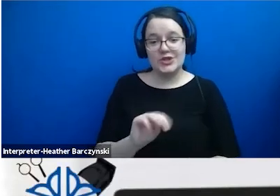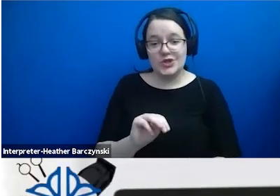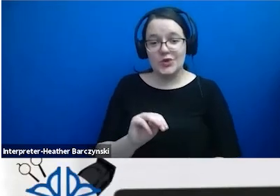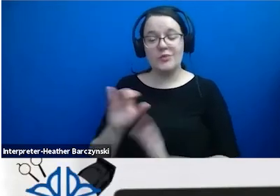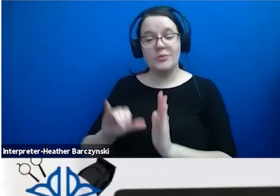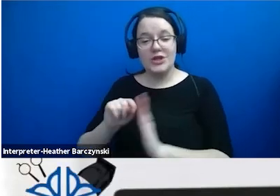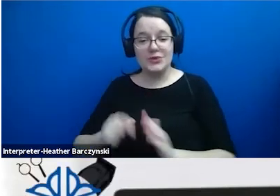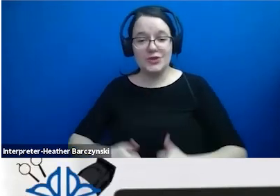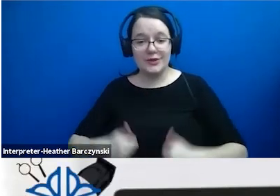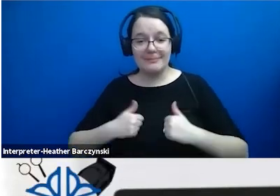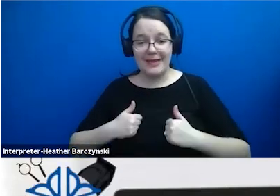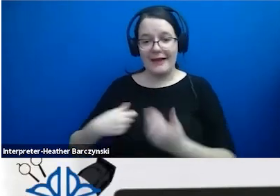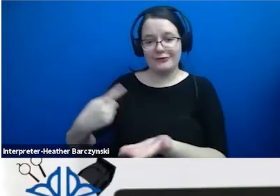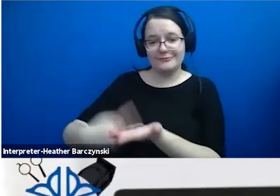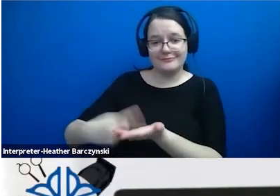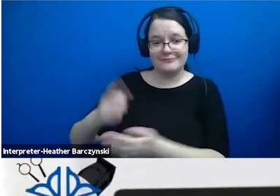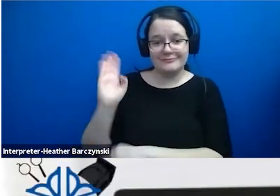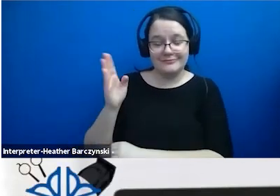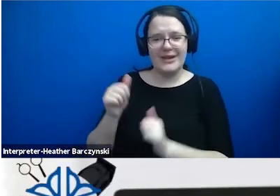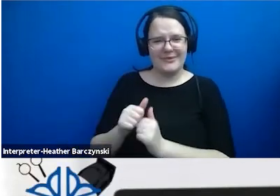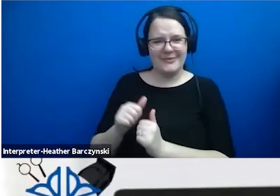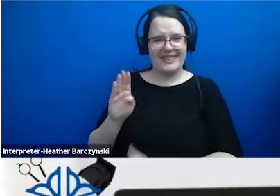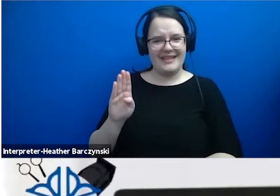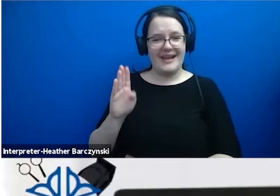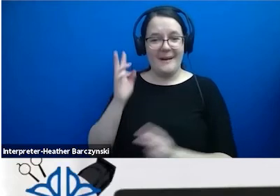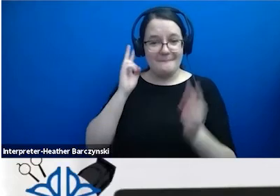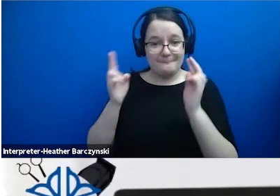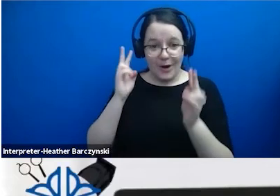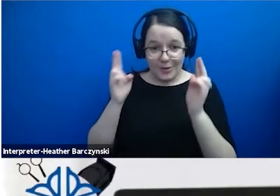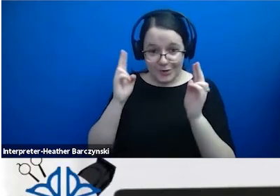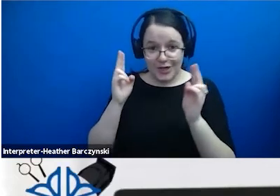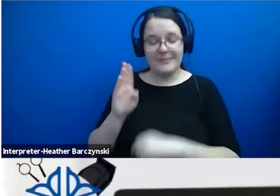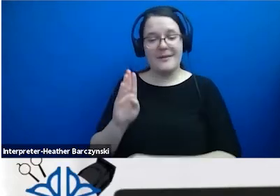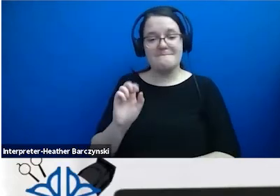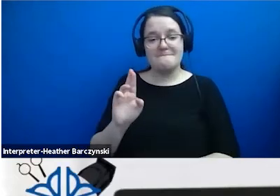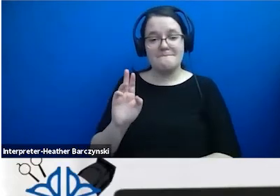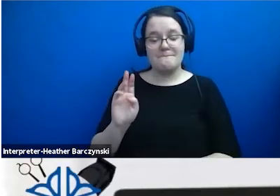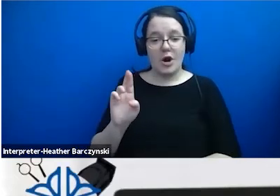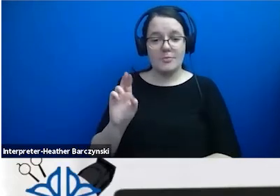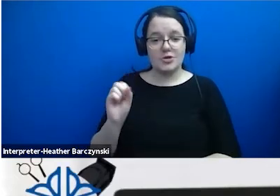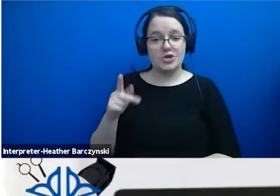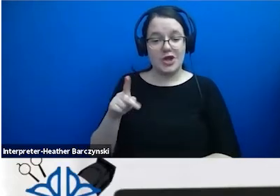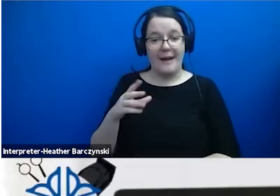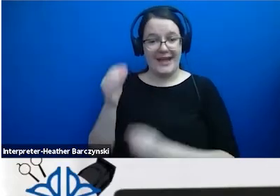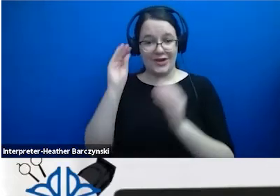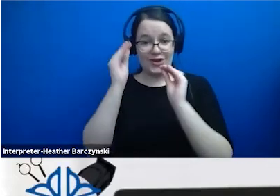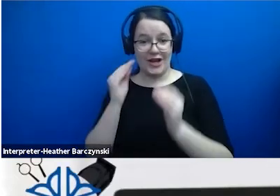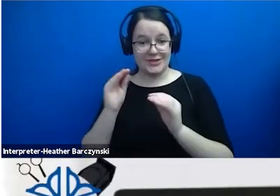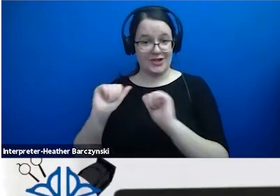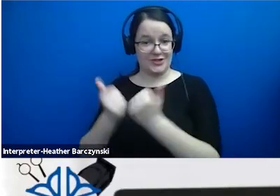the barber shop and cosmetology association of rochester which i didn't even know existed but